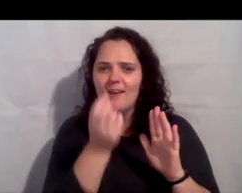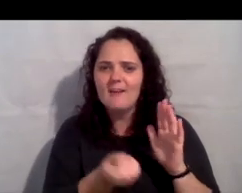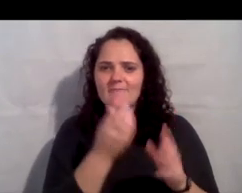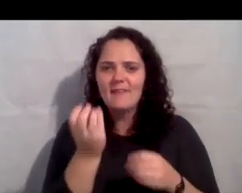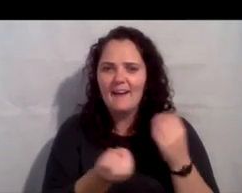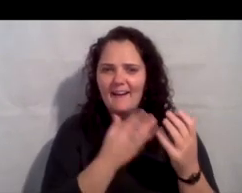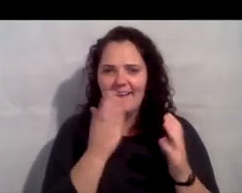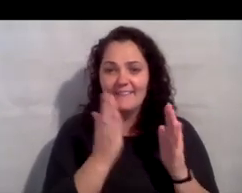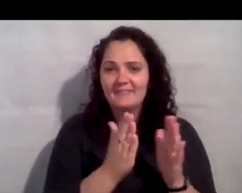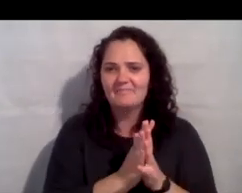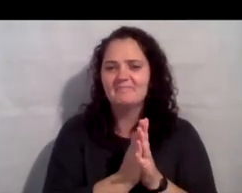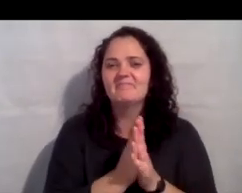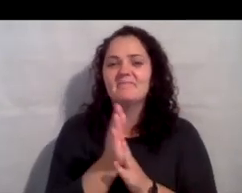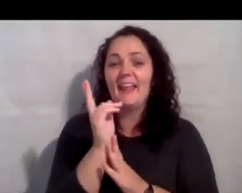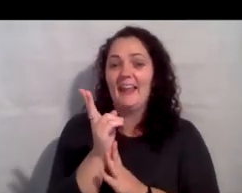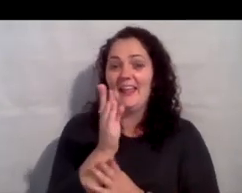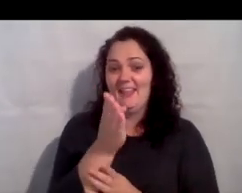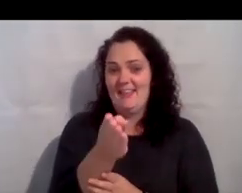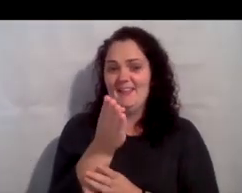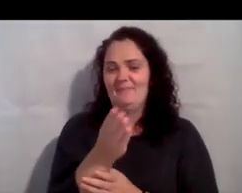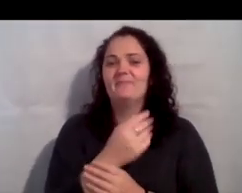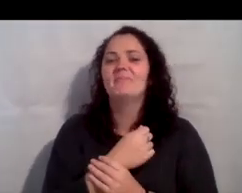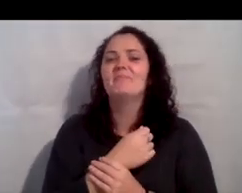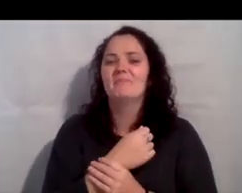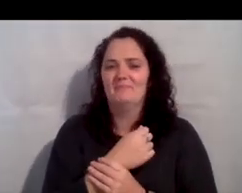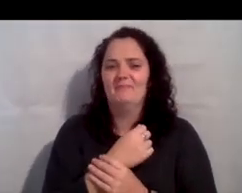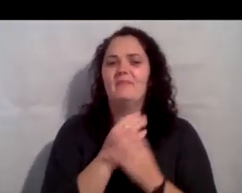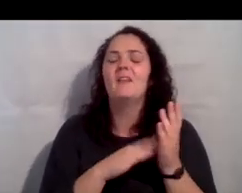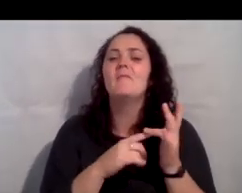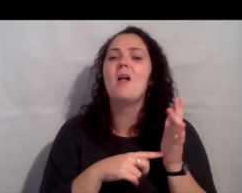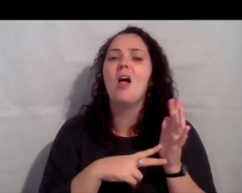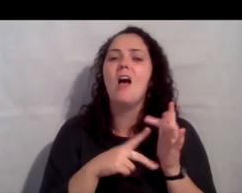exact same thing here again in this reclining figure, it doesn't really matter that you see